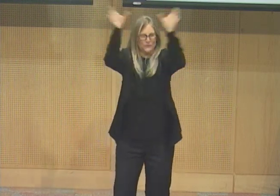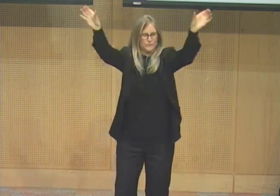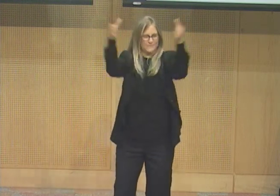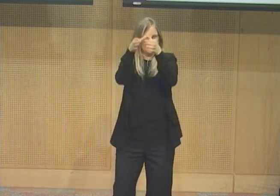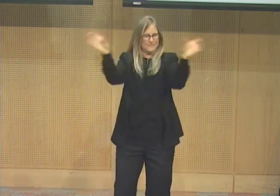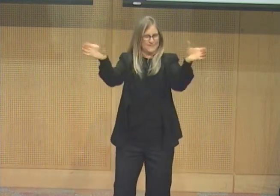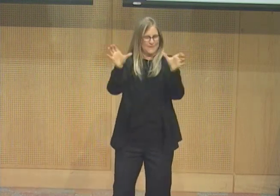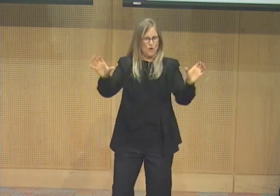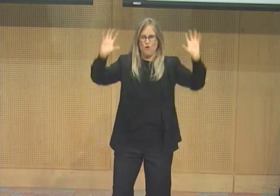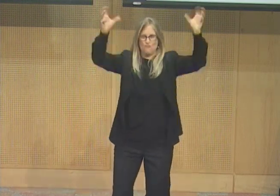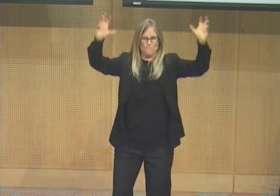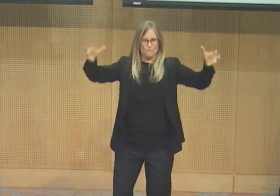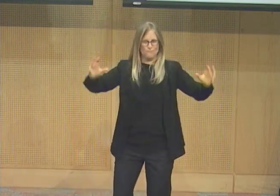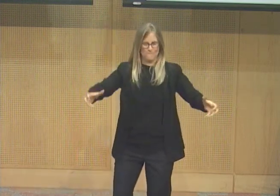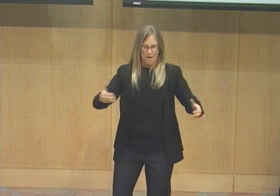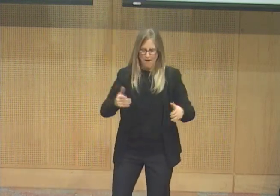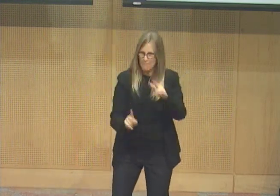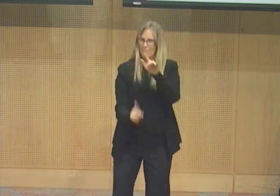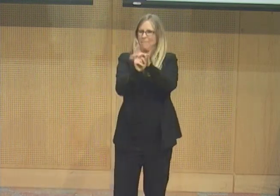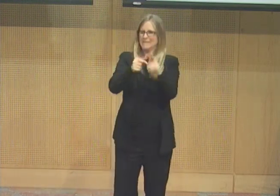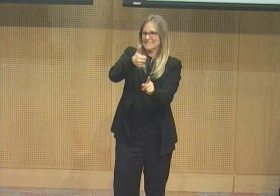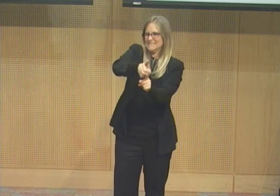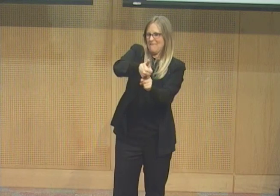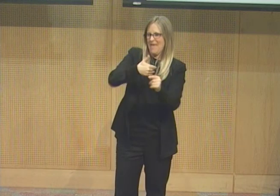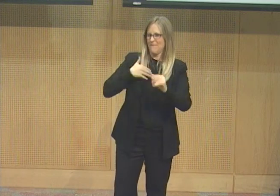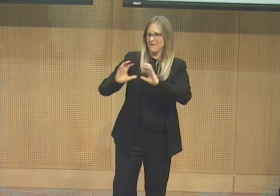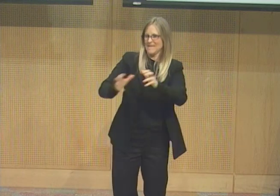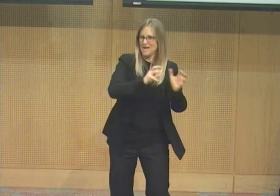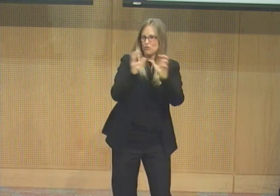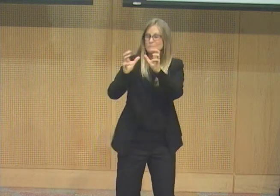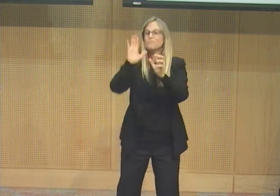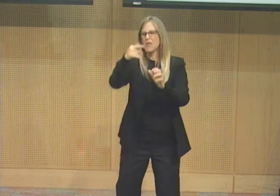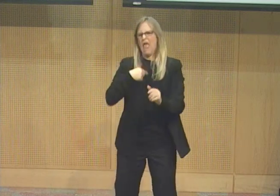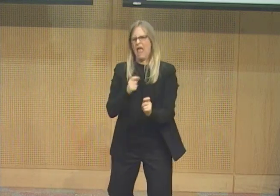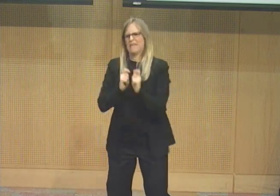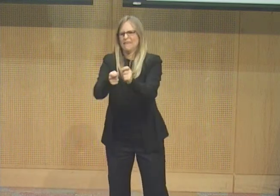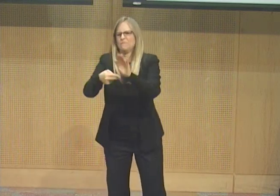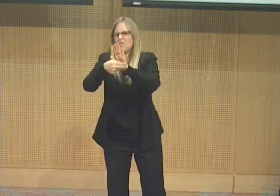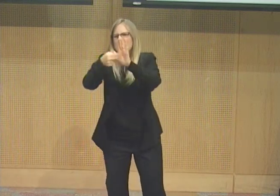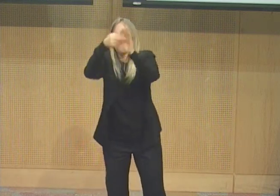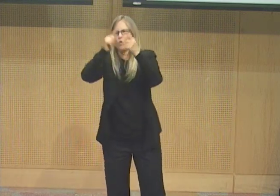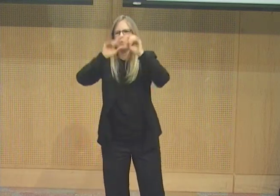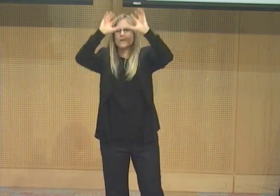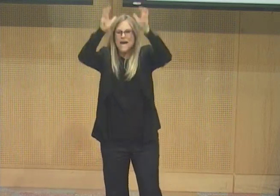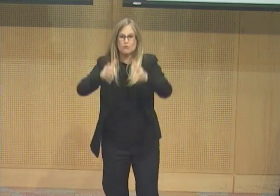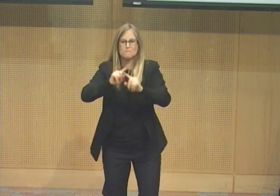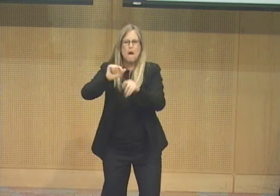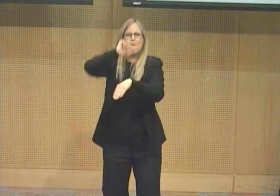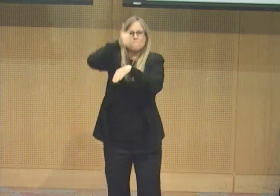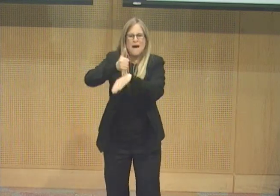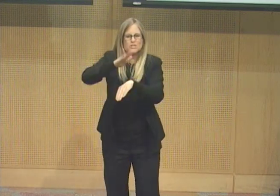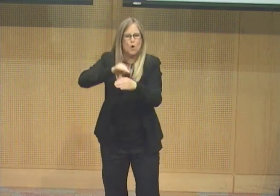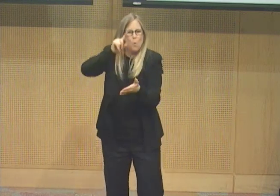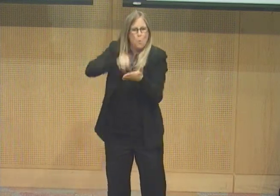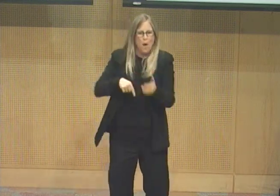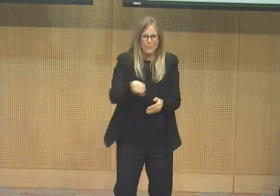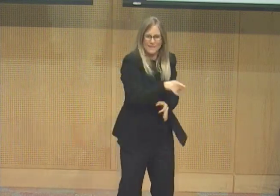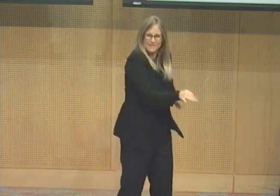So within each subcategory, a larger category began to form as well.